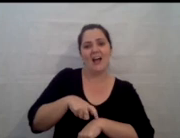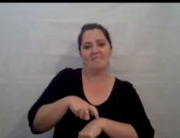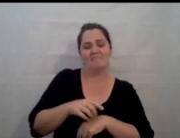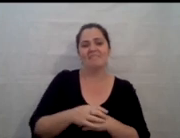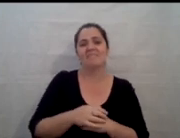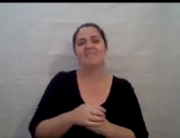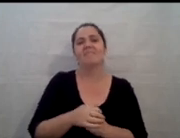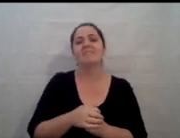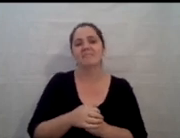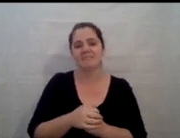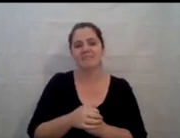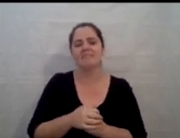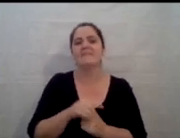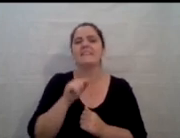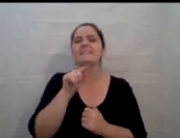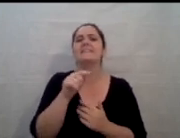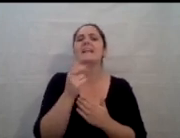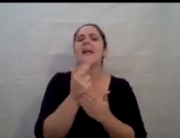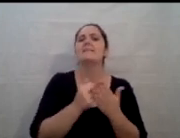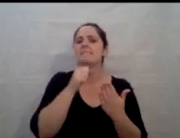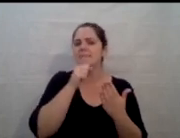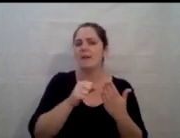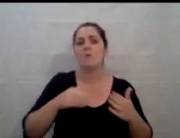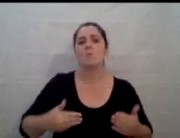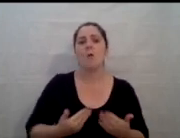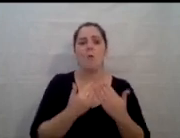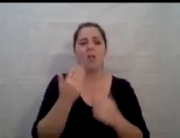but Fairweather was an artist born in the 19th century,